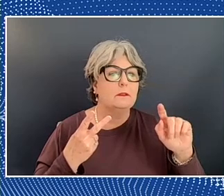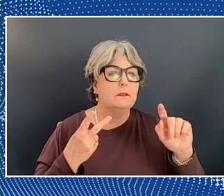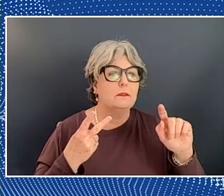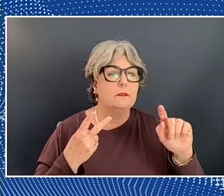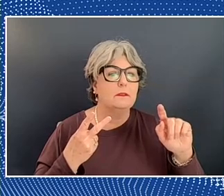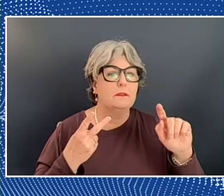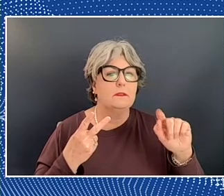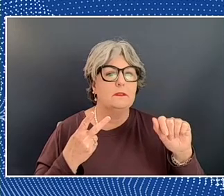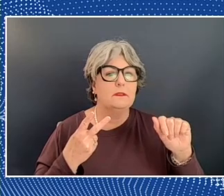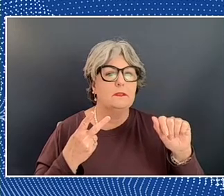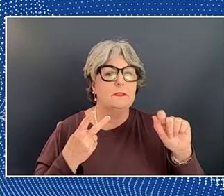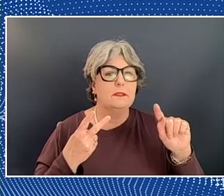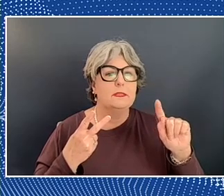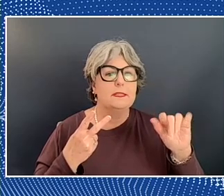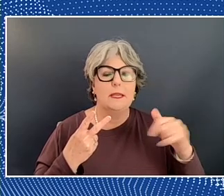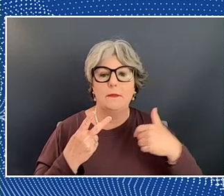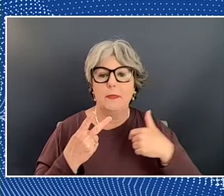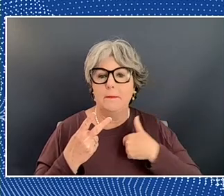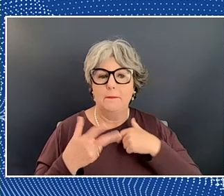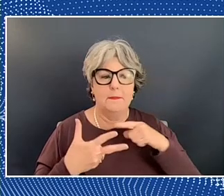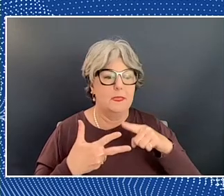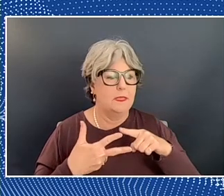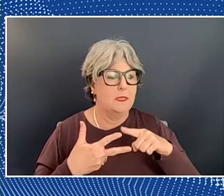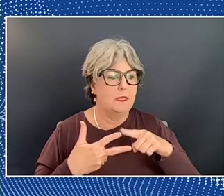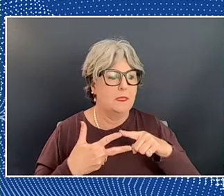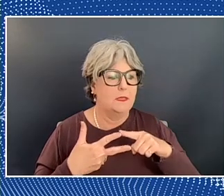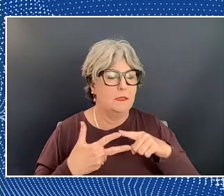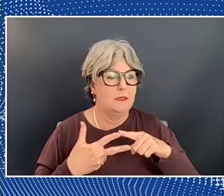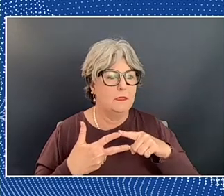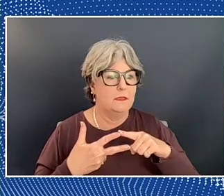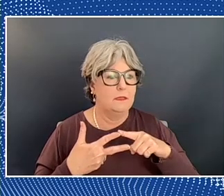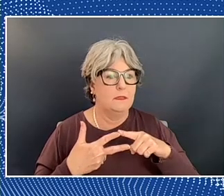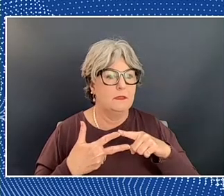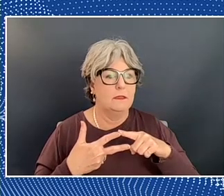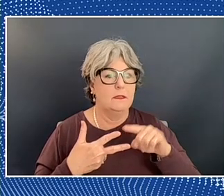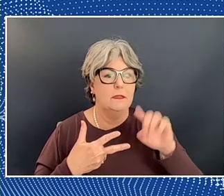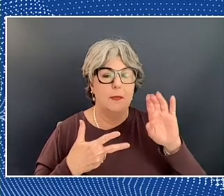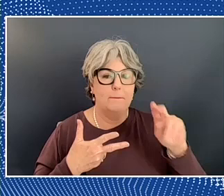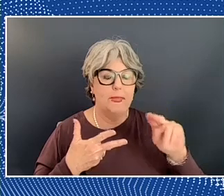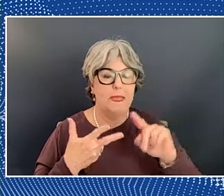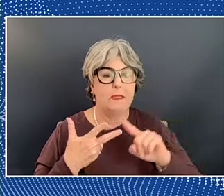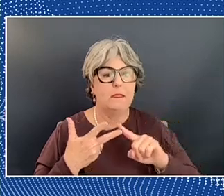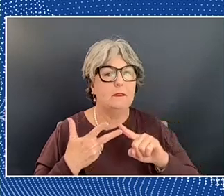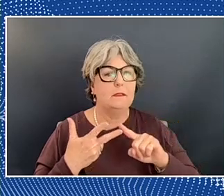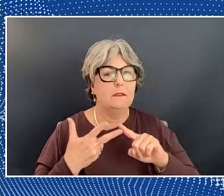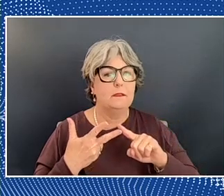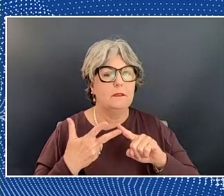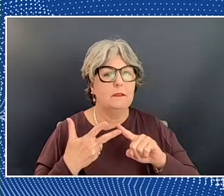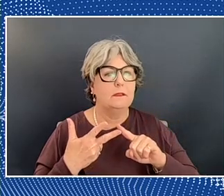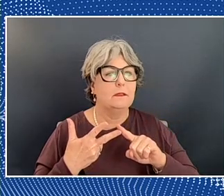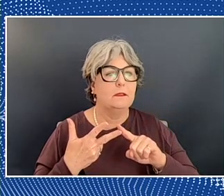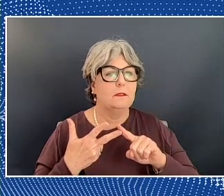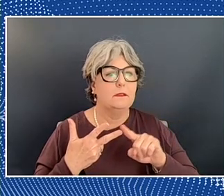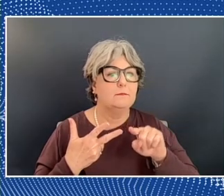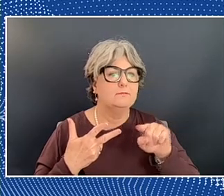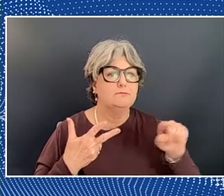Me, Soren, Ben, Genevieve Torres, Toby